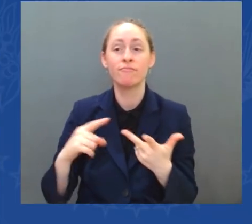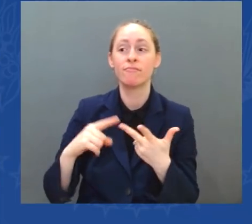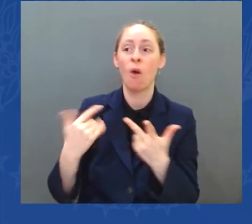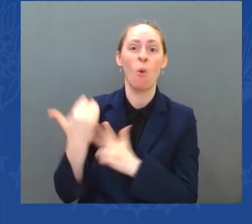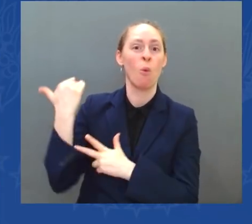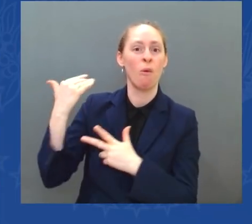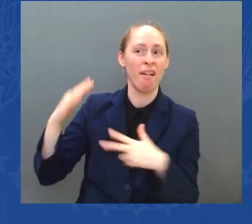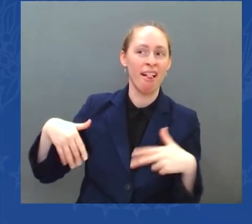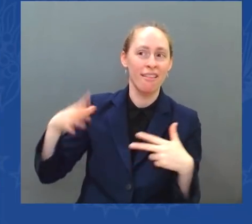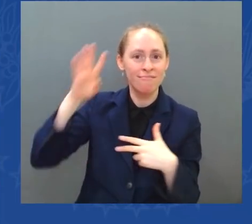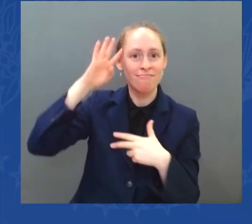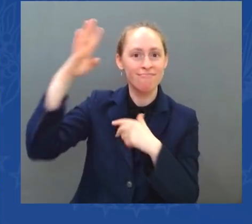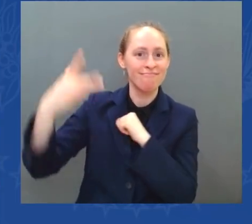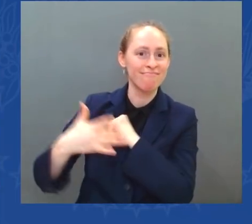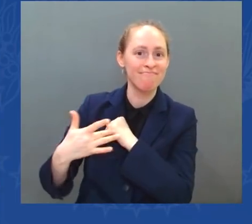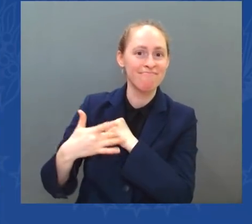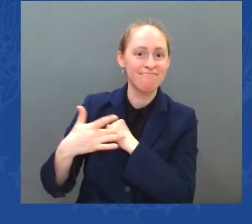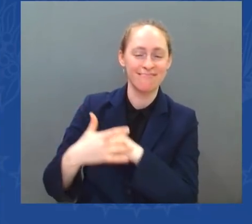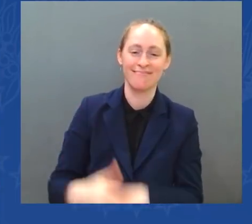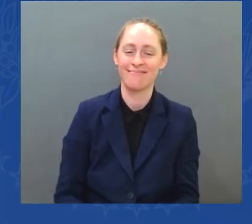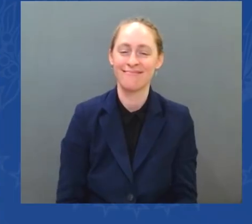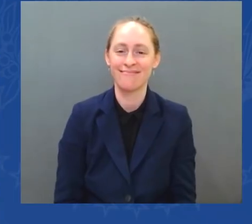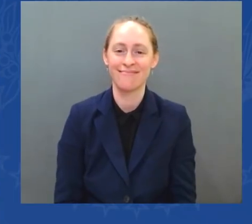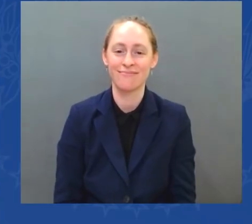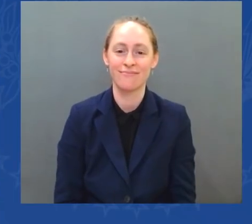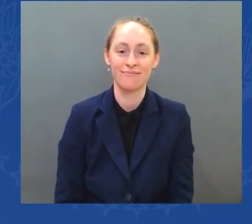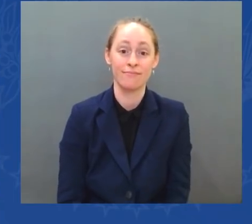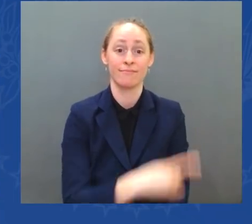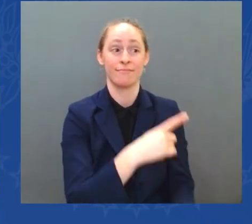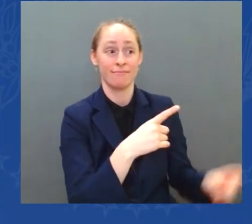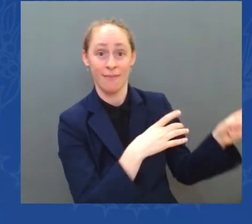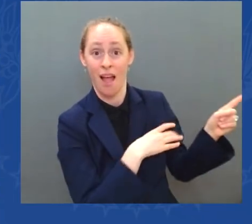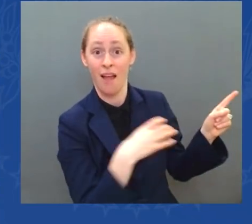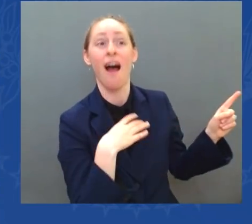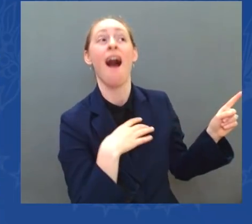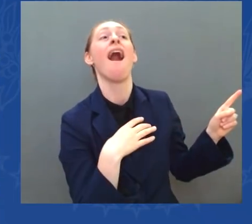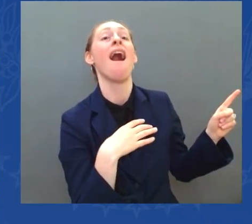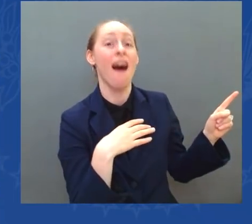and it's on my desk, puts it on my desk right now, Intel is ready and they've committed